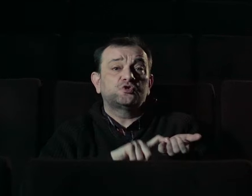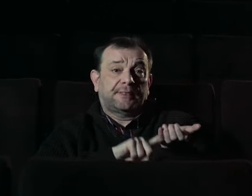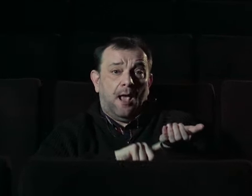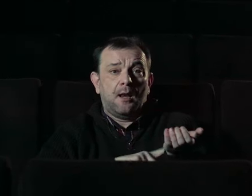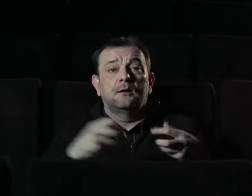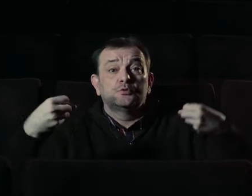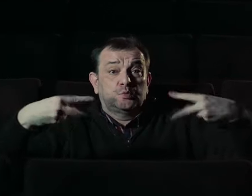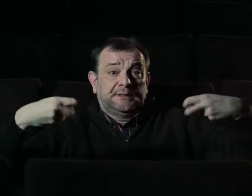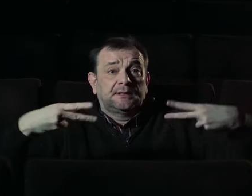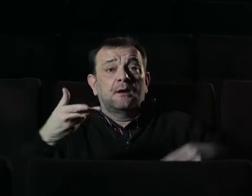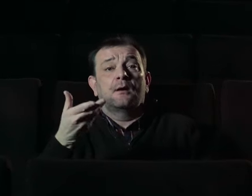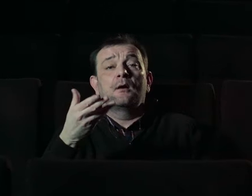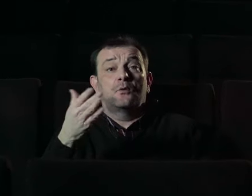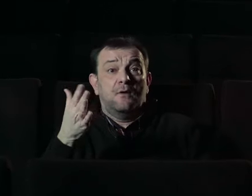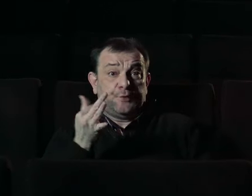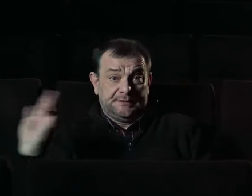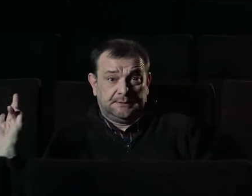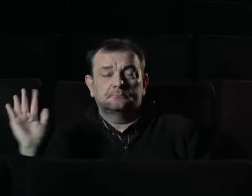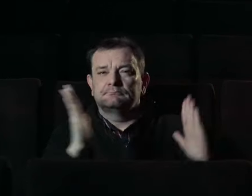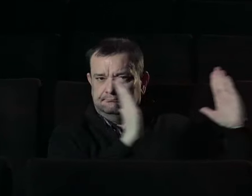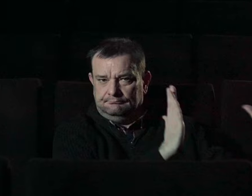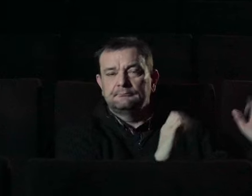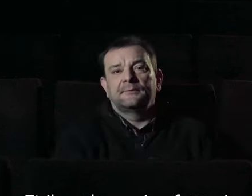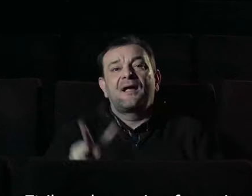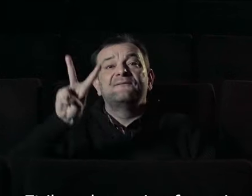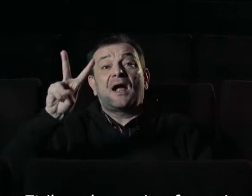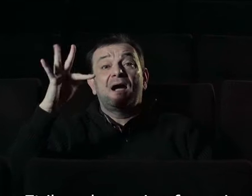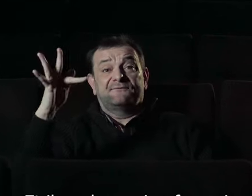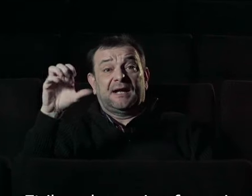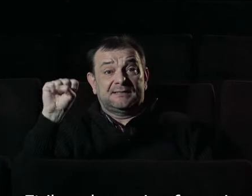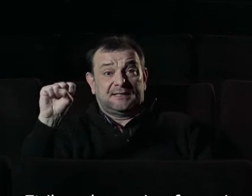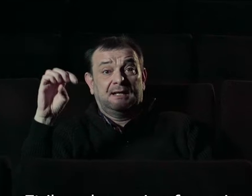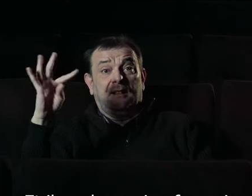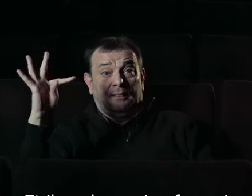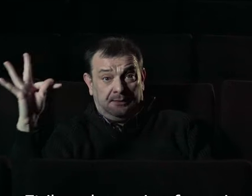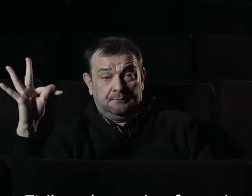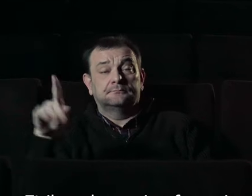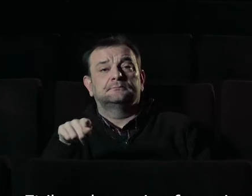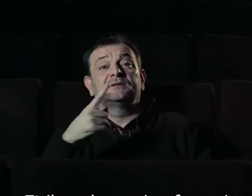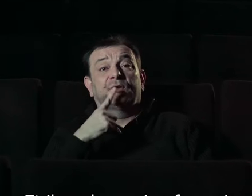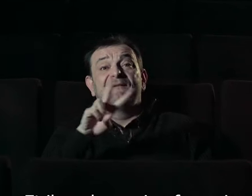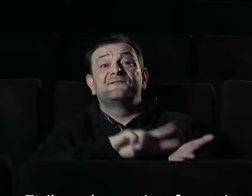of the original language. And there is the French version with subtitles,